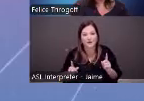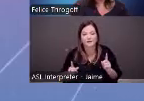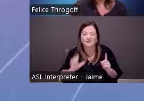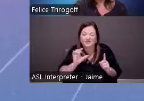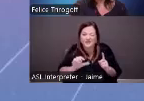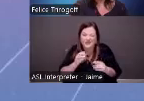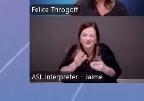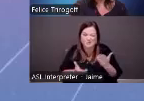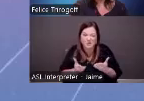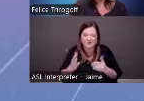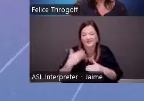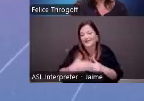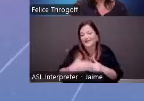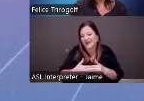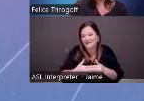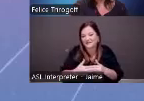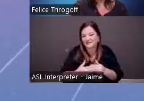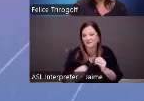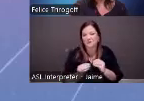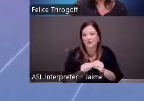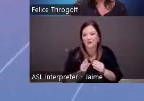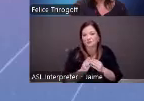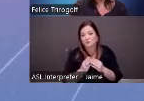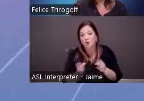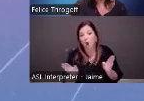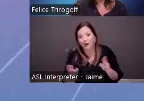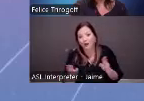in a maybe more broad view of the training.